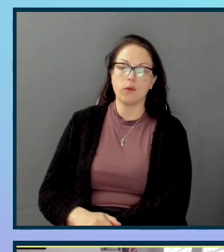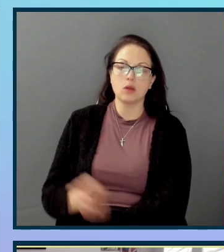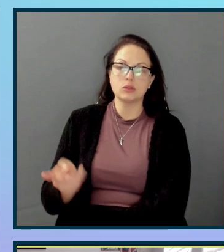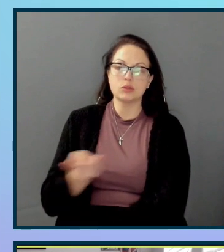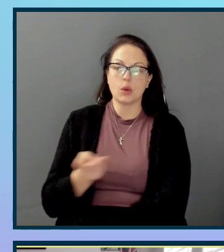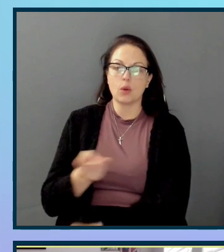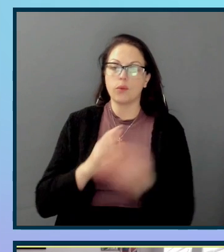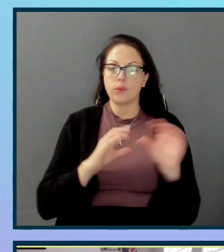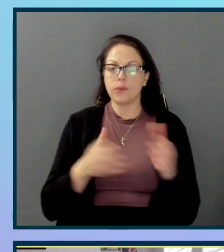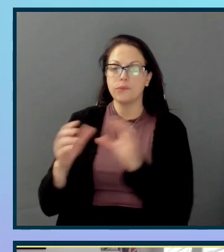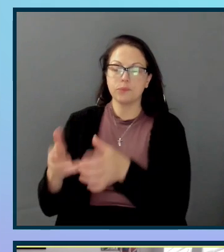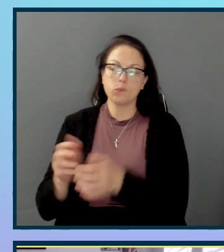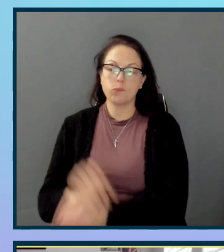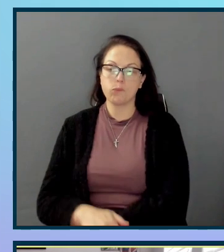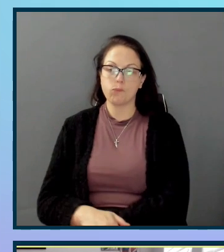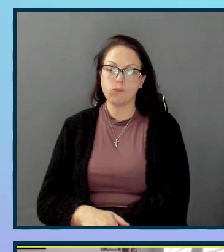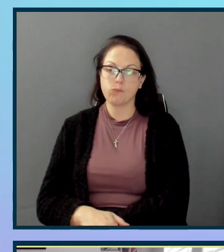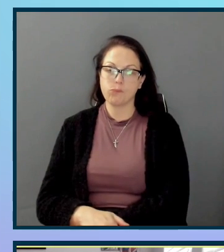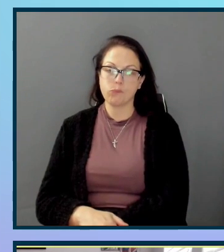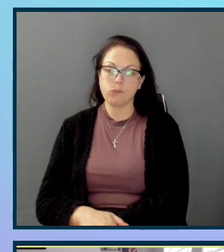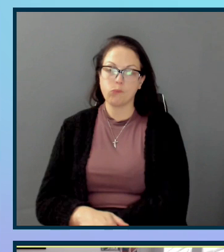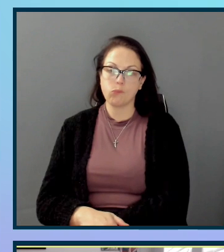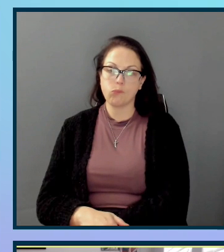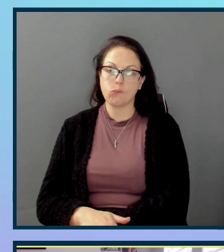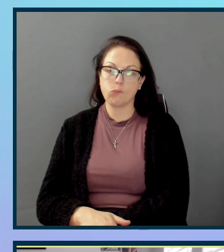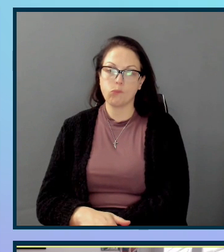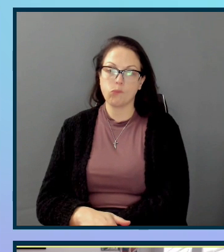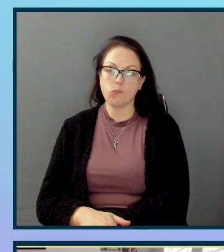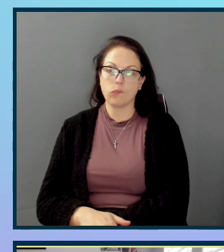they really are the guardians of